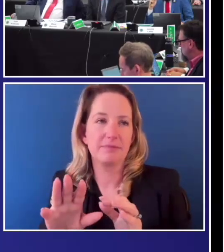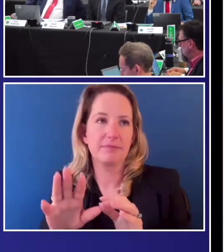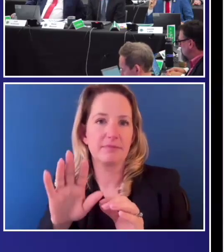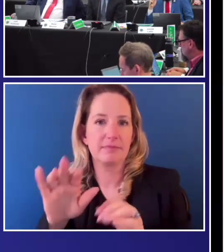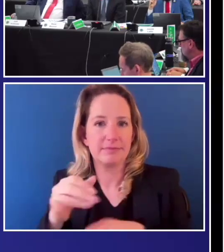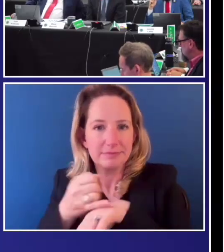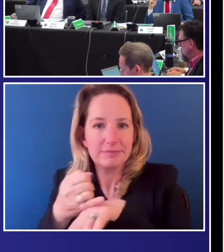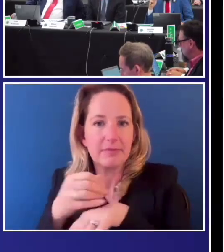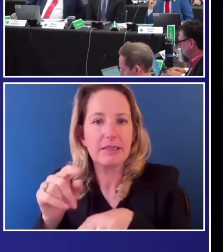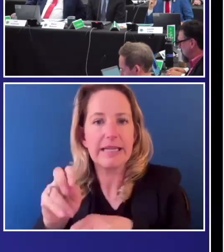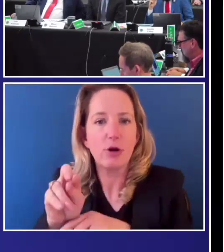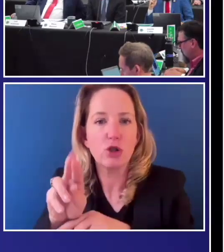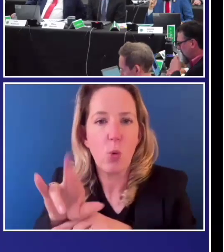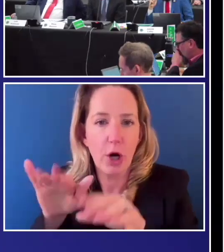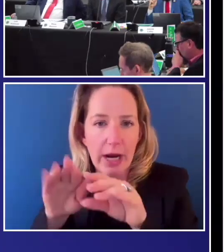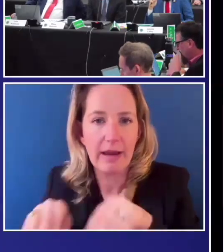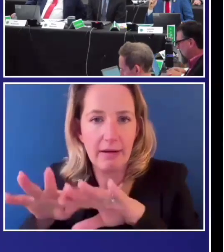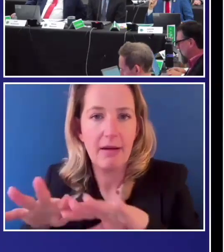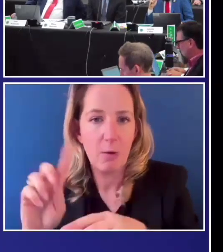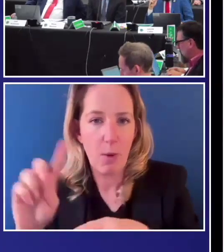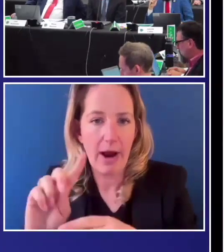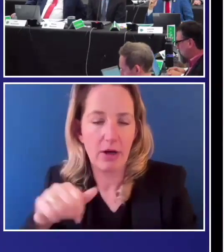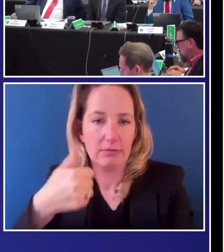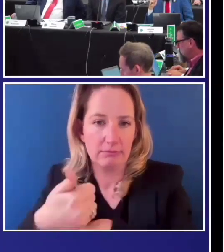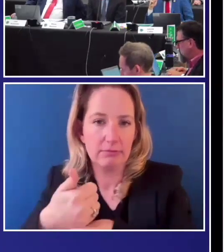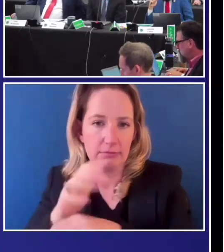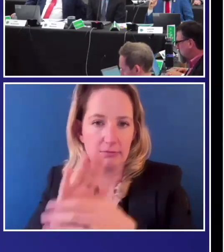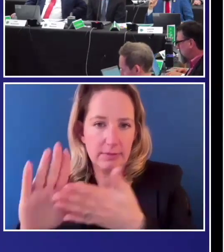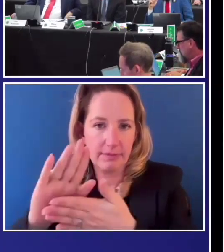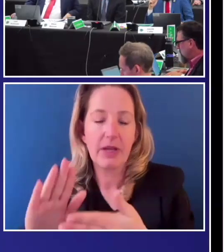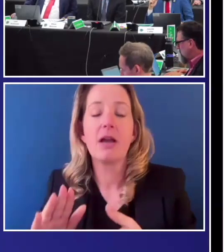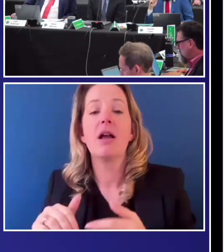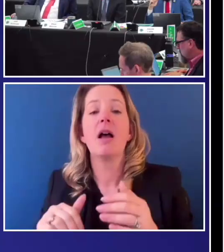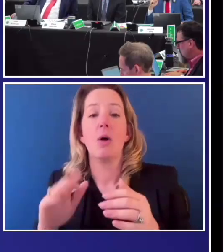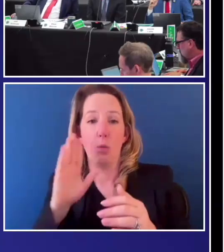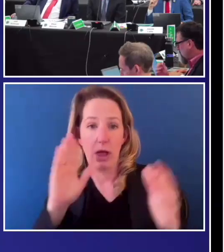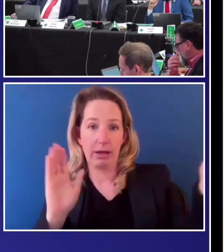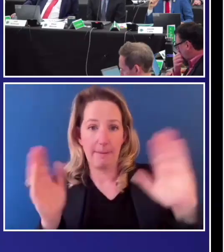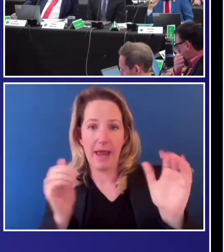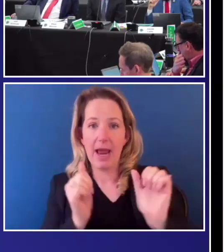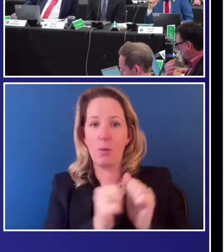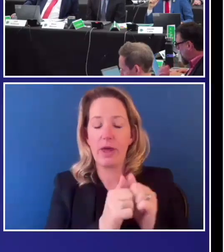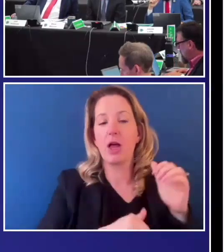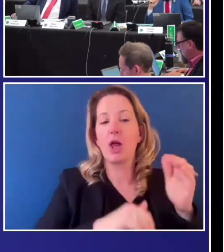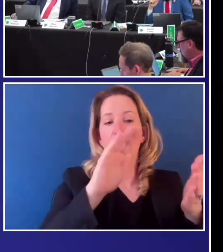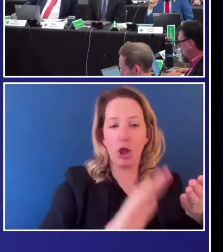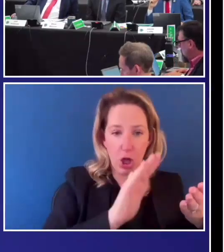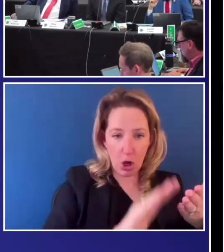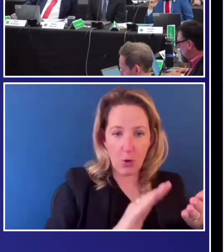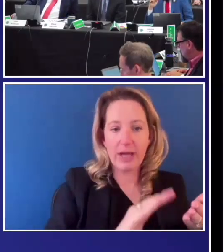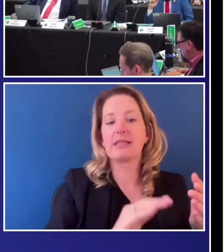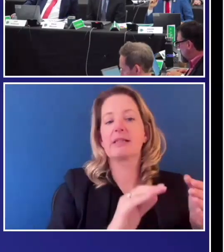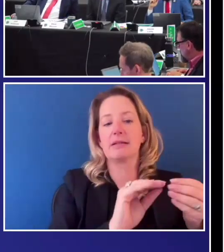located -- the lowest of the median earnings of working adults, either nationally or nationally, in the same field of study under the two-digit CIP code.